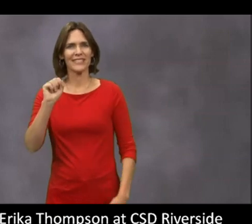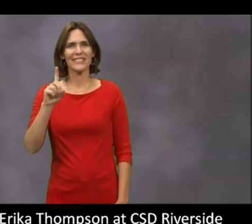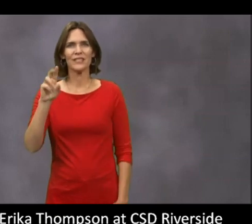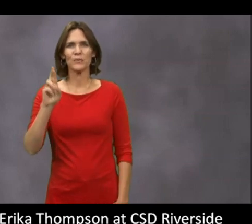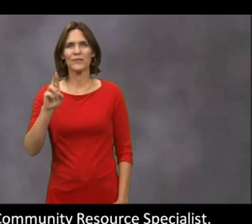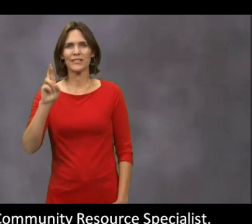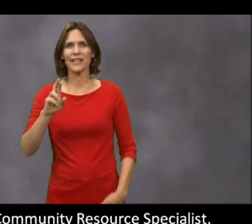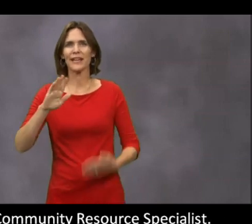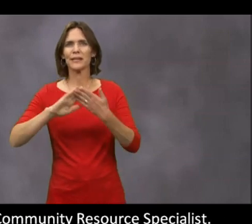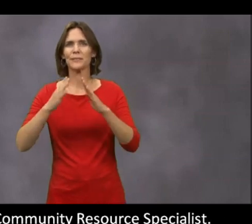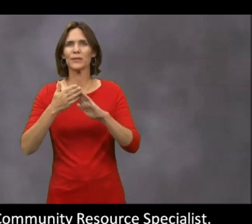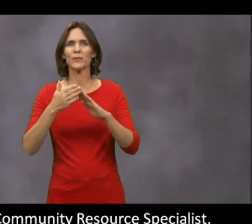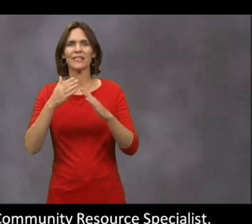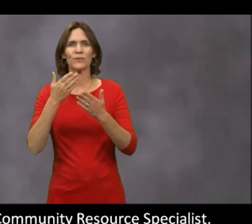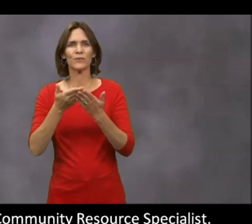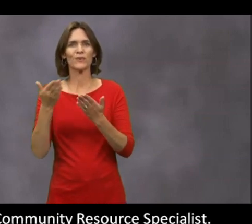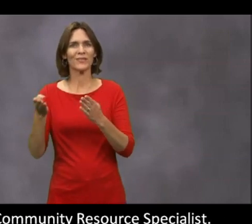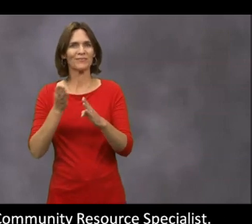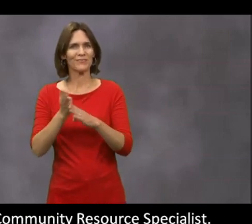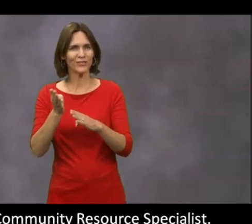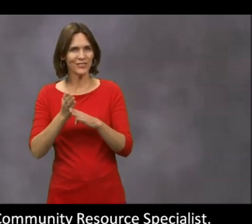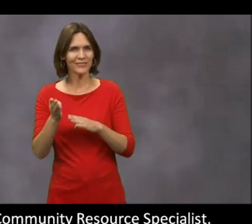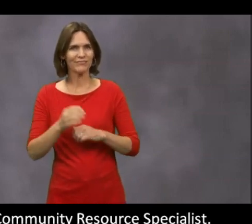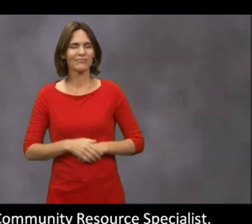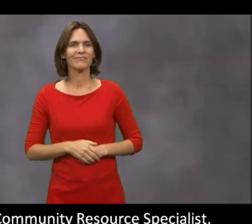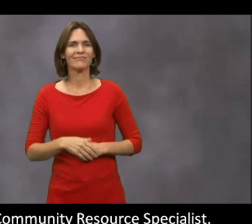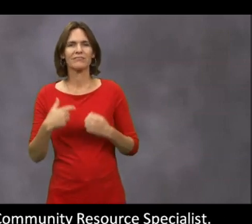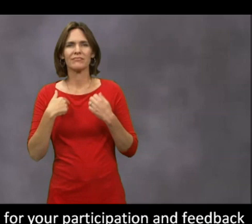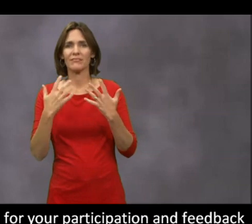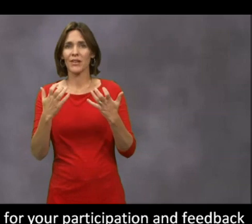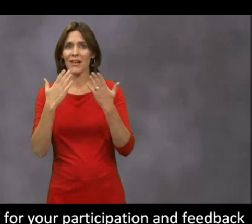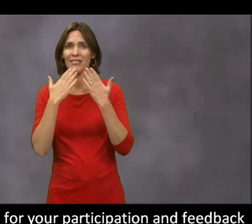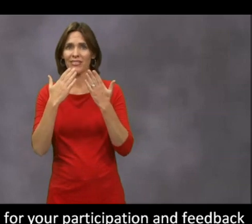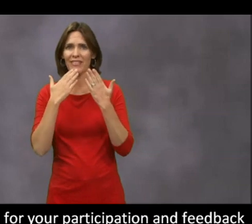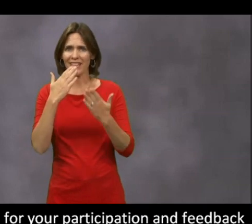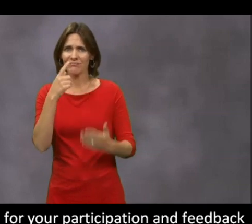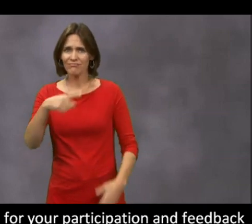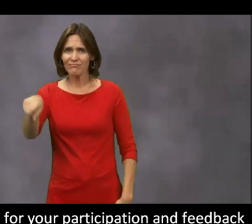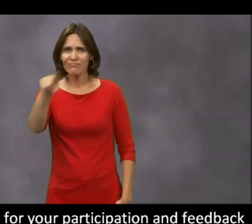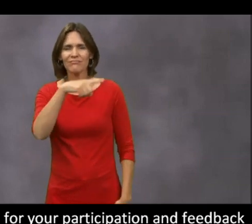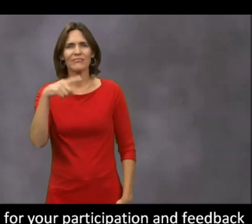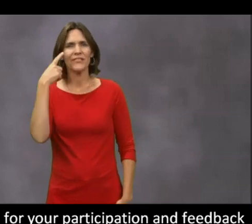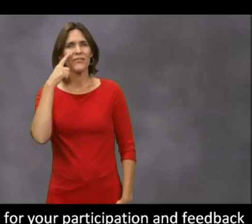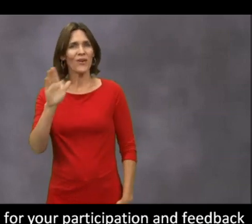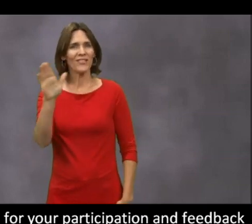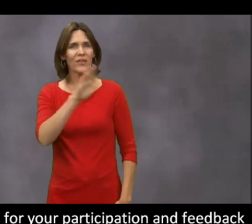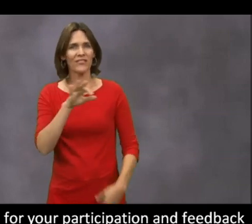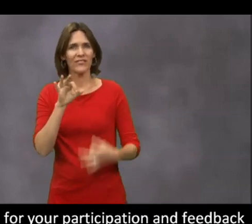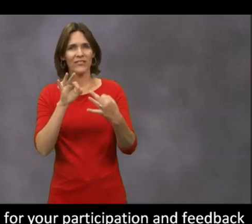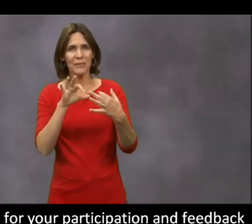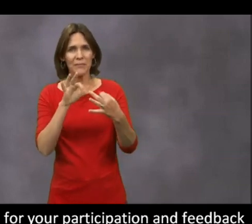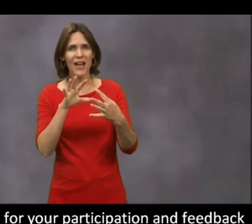as a Community Resource Specialist. Thank you for your participation and feedback